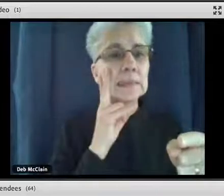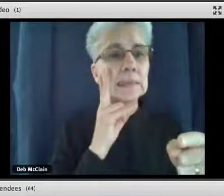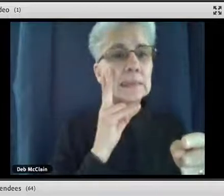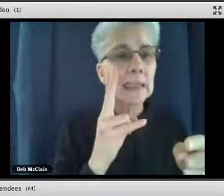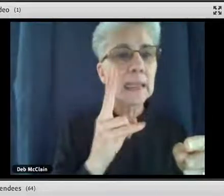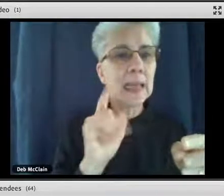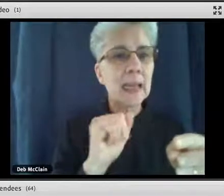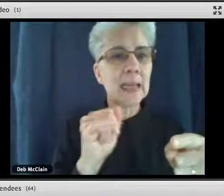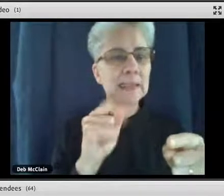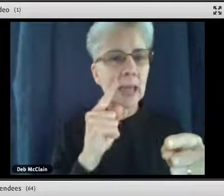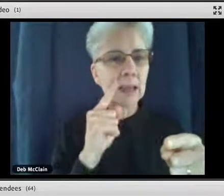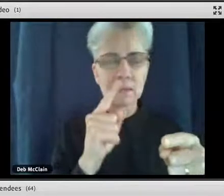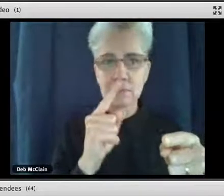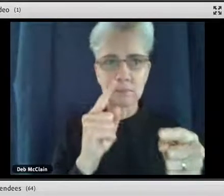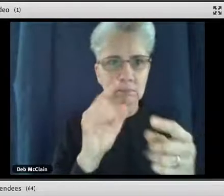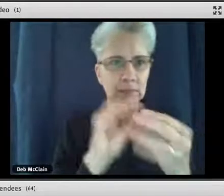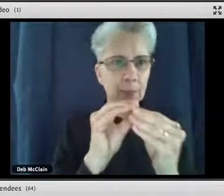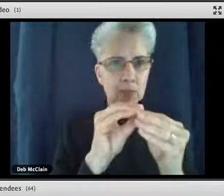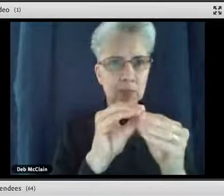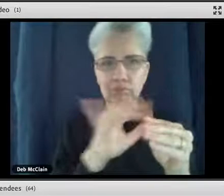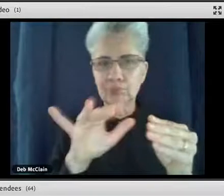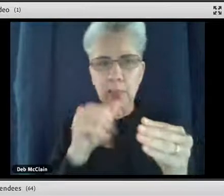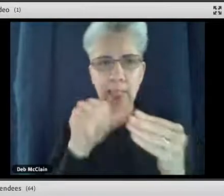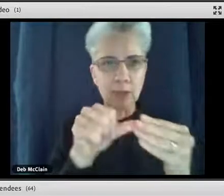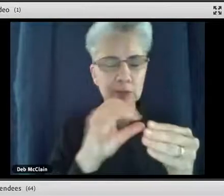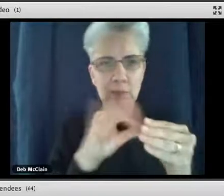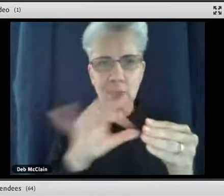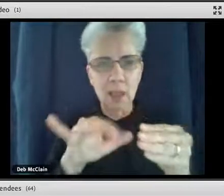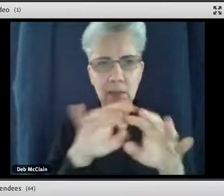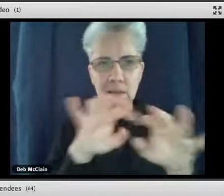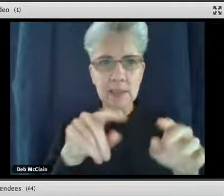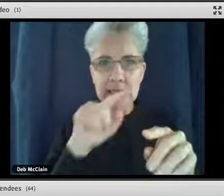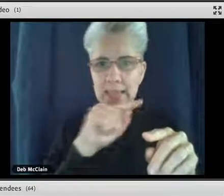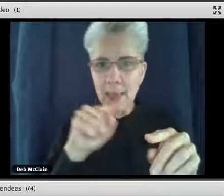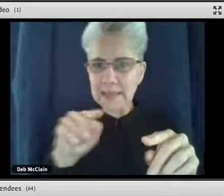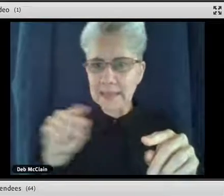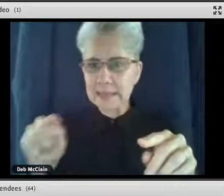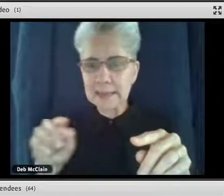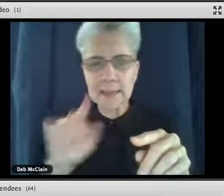You can see how it's just like a jumble of letters and numbers and spaces.